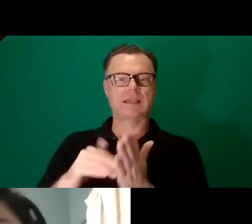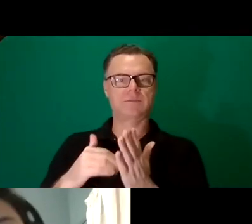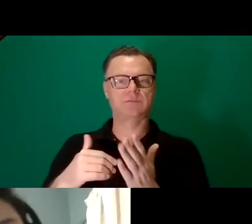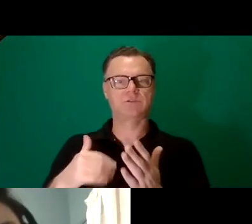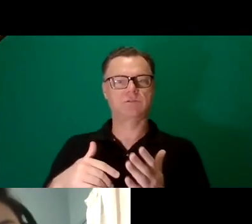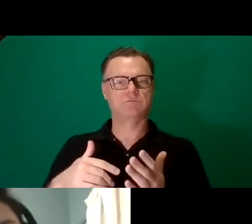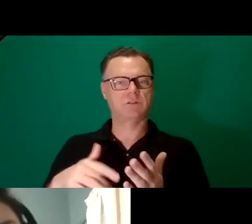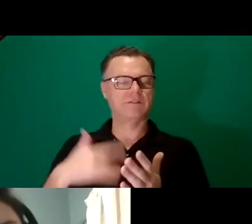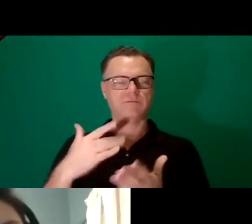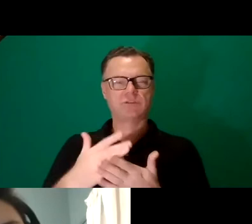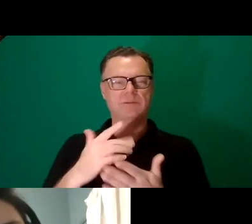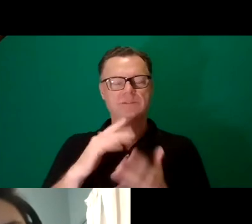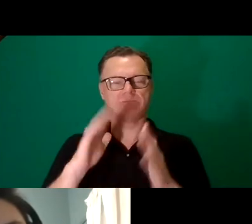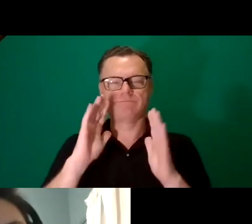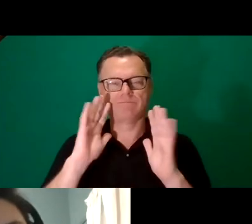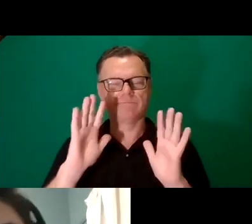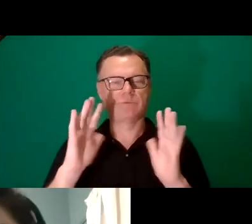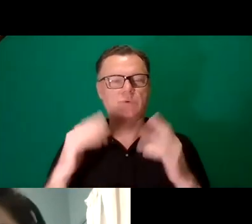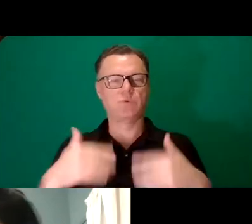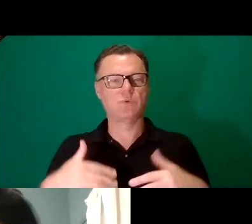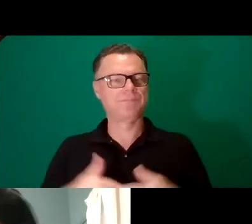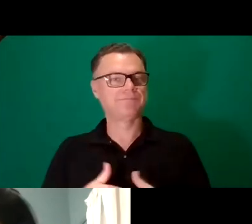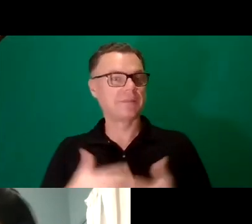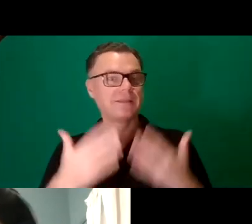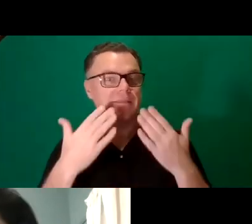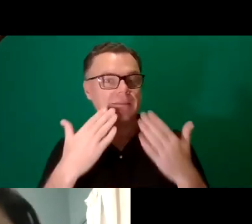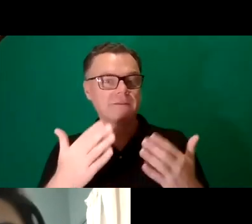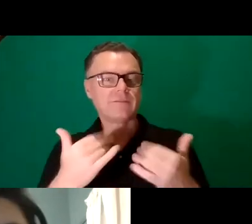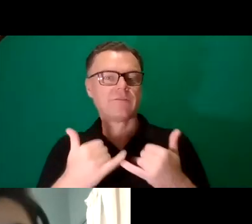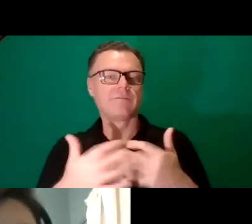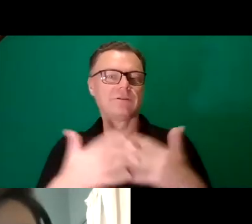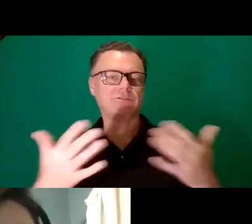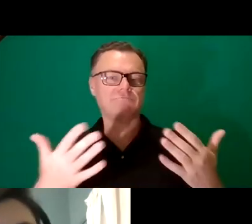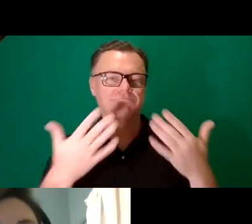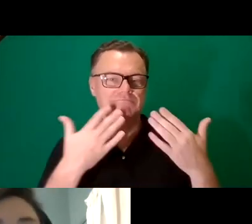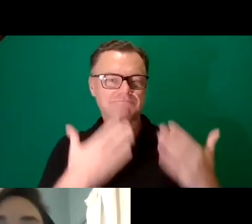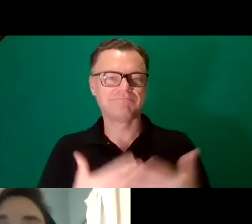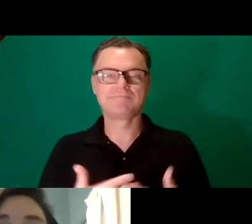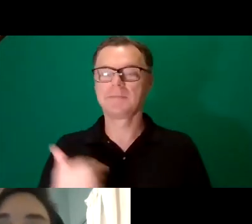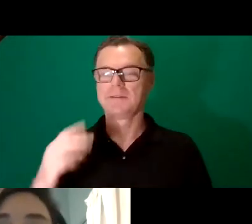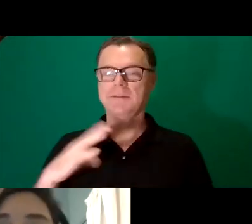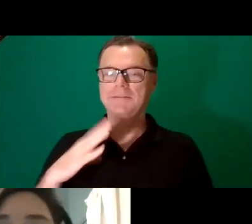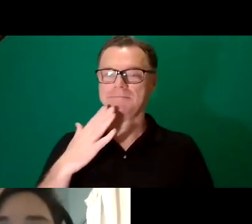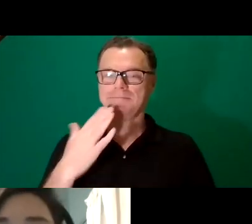That was fascinating, thank you very very much. Thank you, thank you.